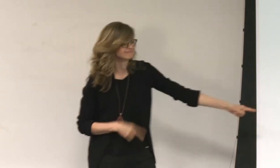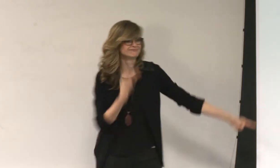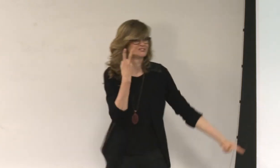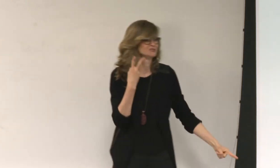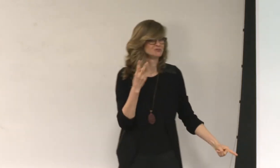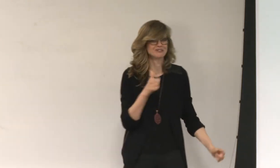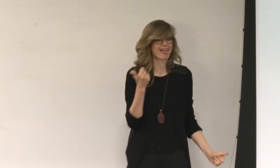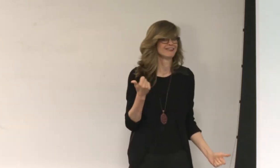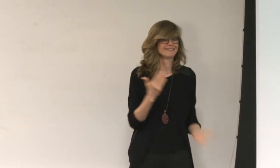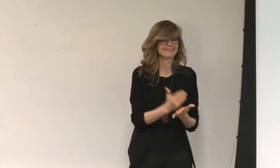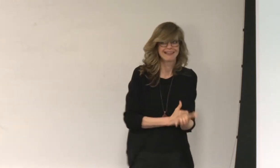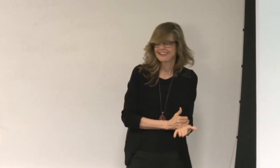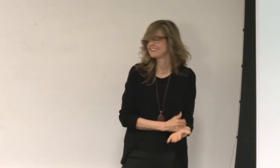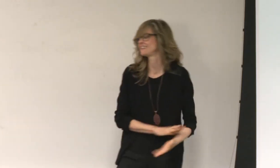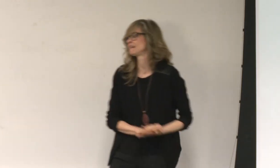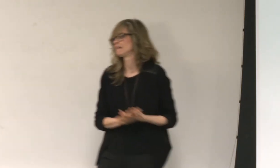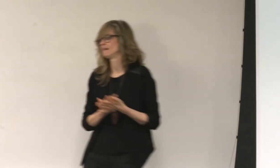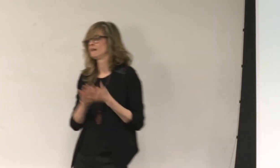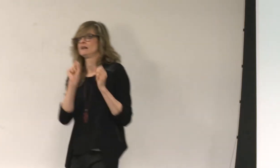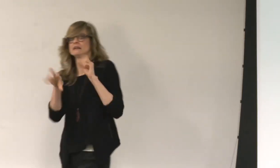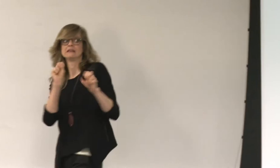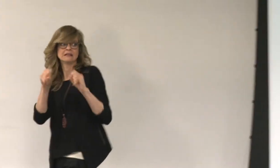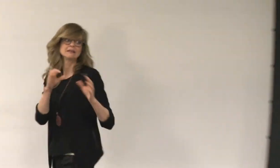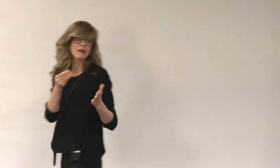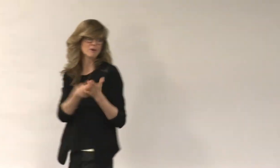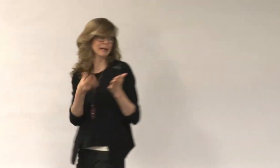SO, YOU SEE THE ONES LISTED HERE, AND THEN LIKE I SAID ON THE BOTTOM, TWO I COULDN'T REMEMBER.